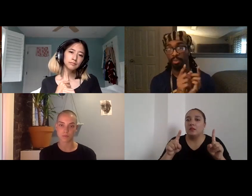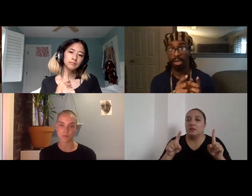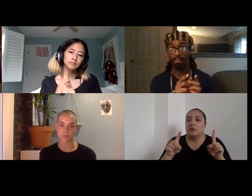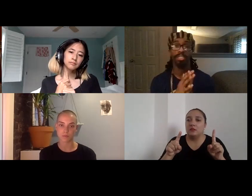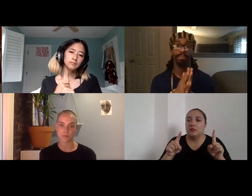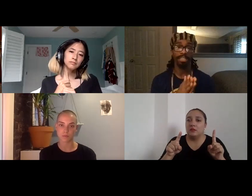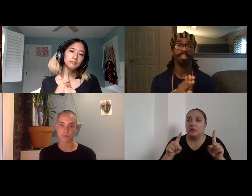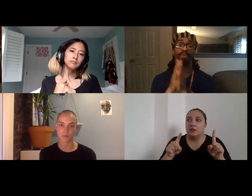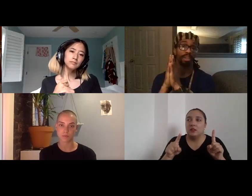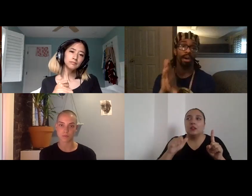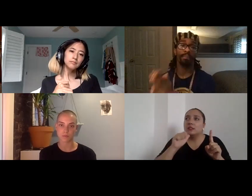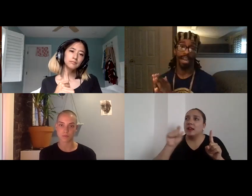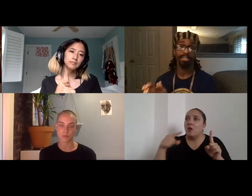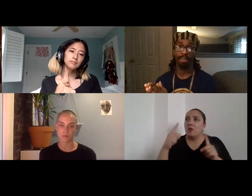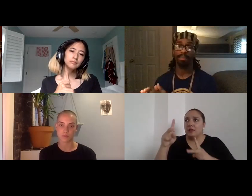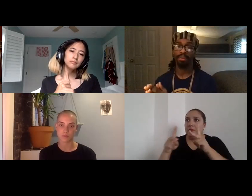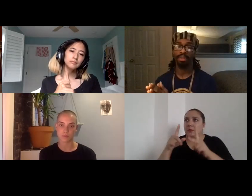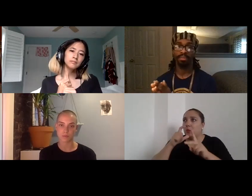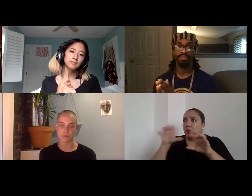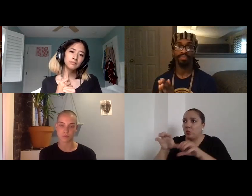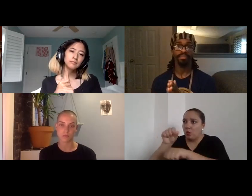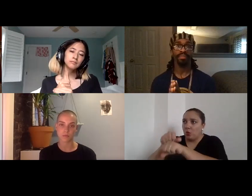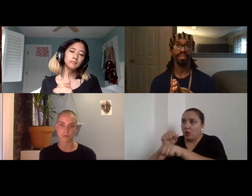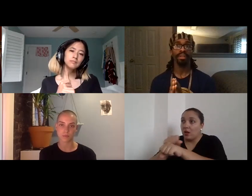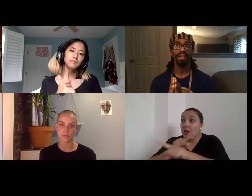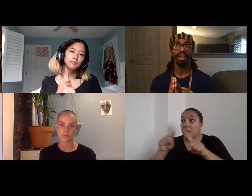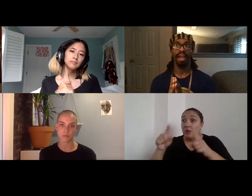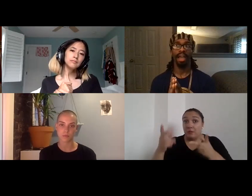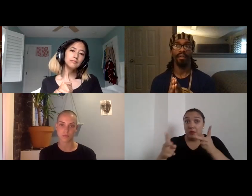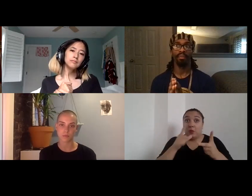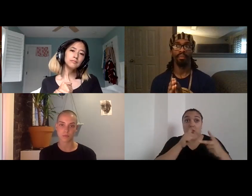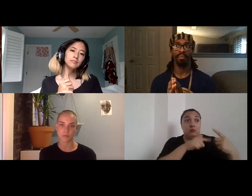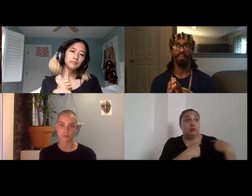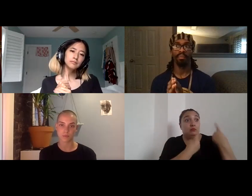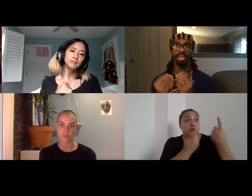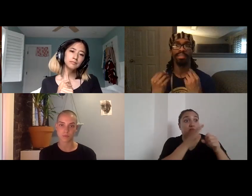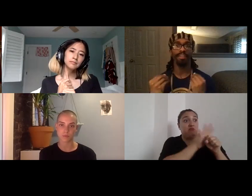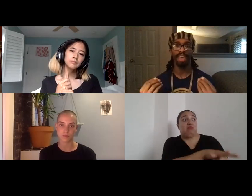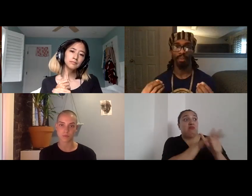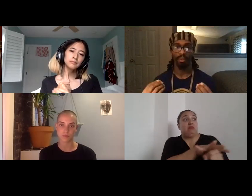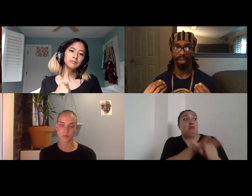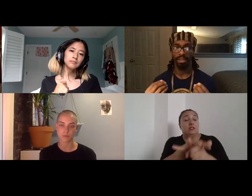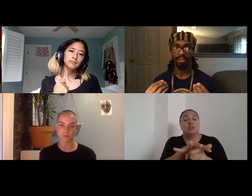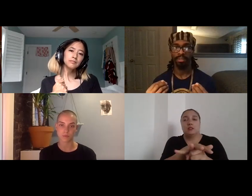oppressed people we live that work.